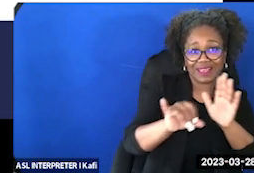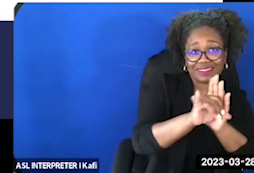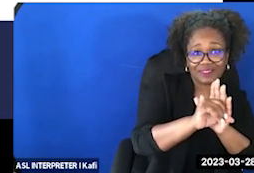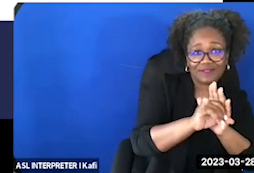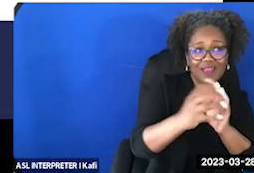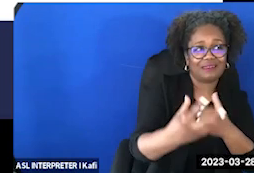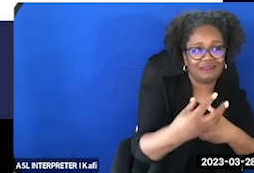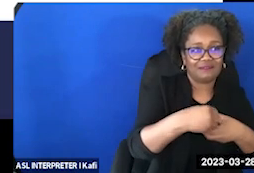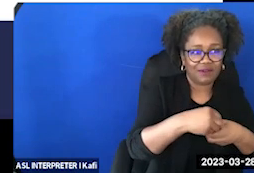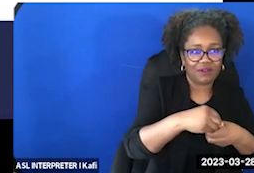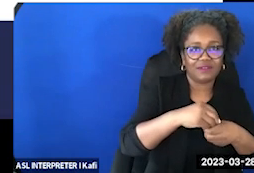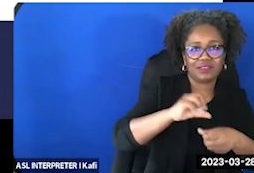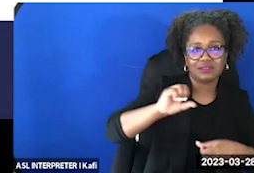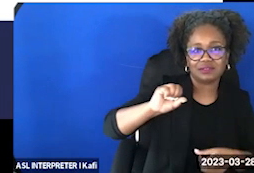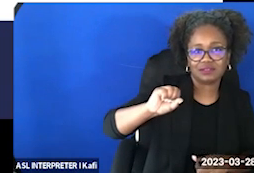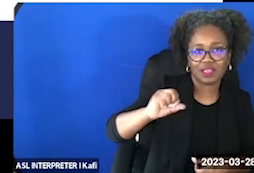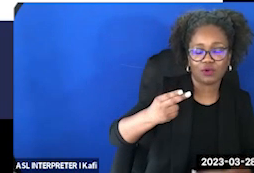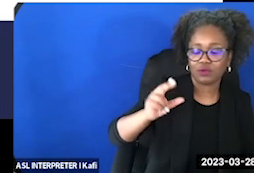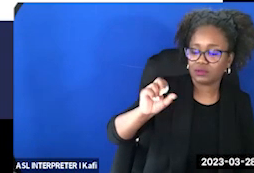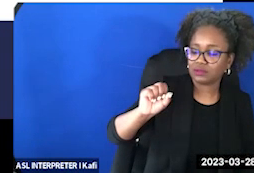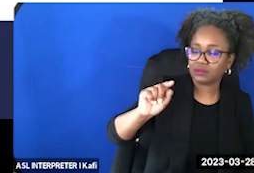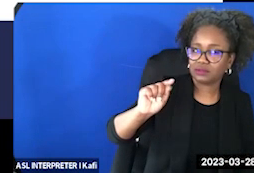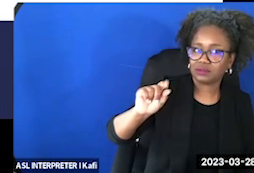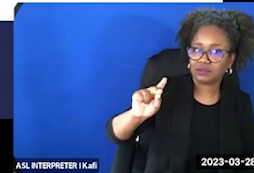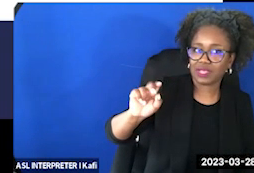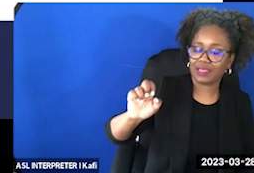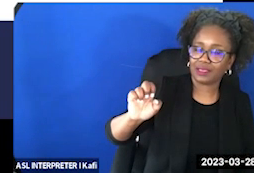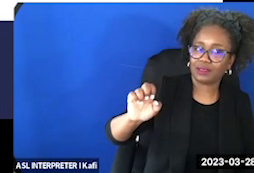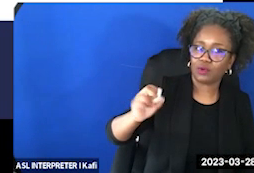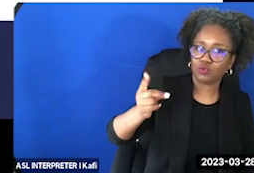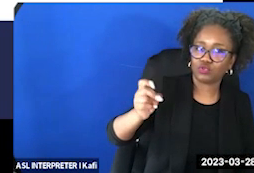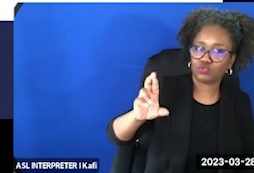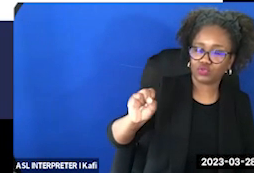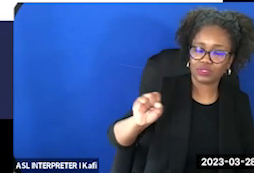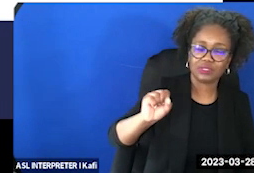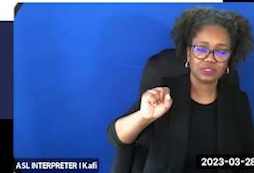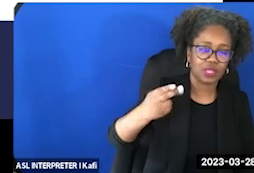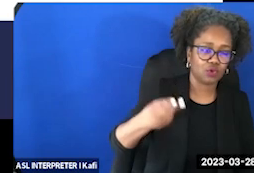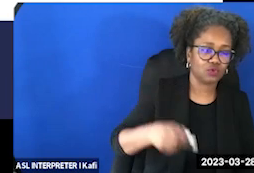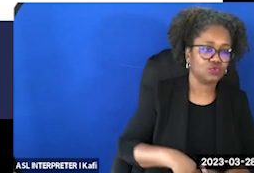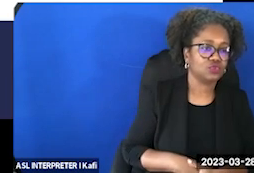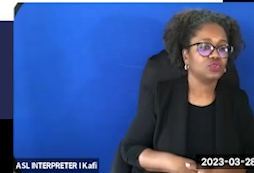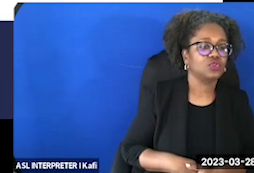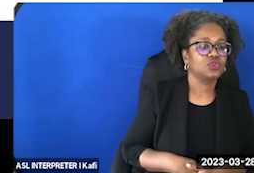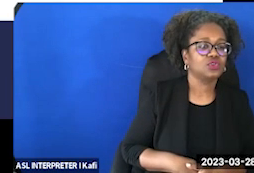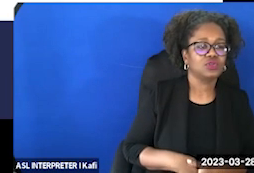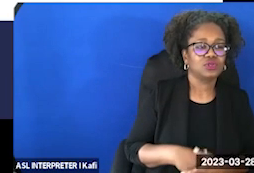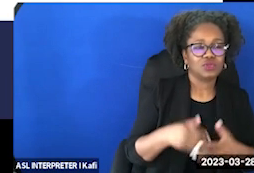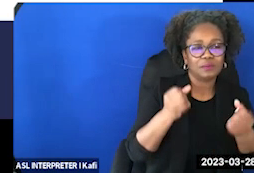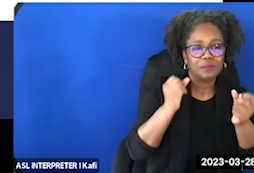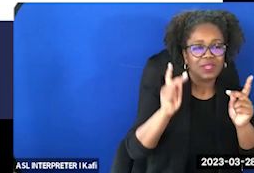Debbie Stine, Science & Technology Policy Academy: Because that's the thing that most people don't. Do. They just have an opinion without doing any analysis of the issue.